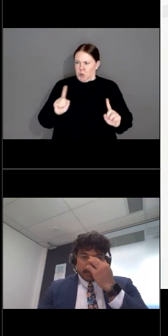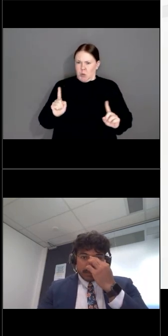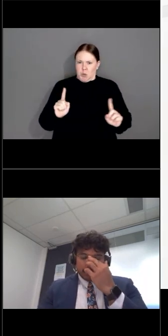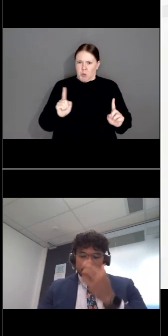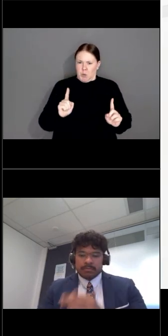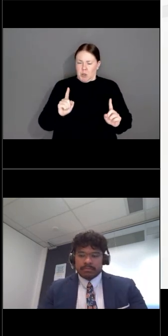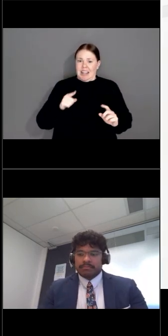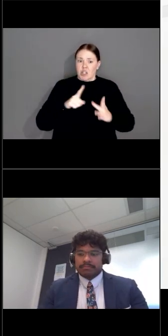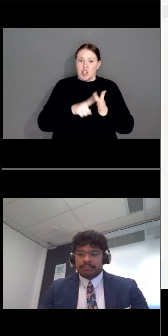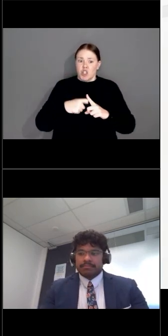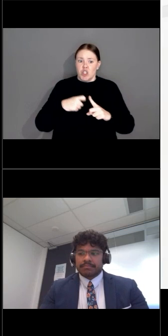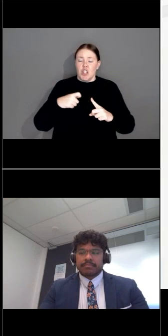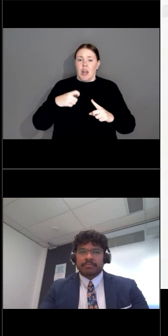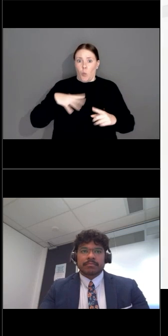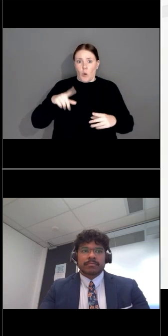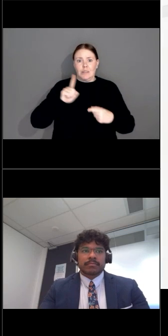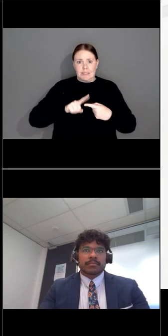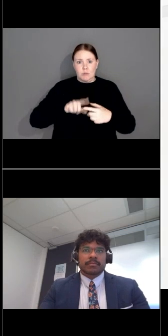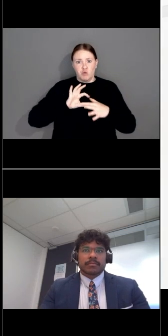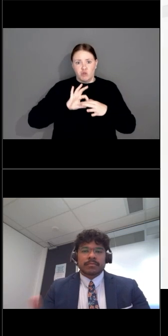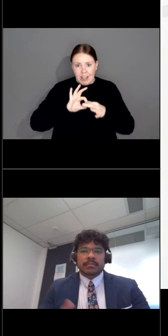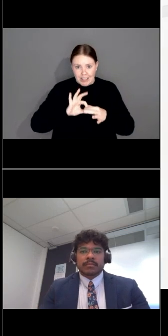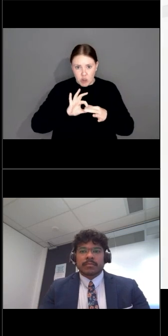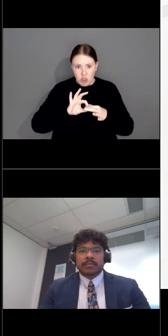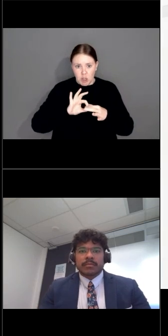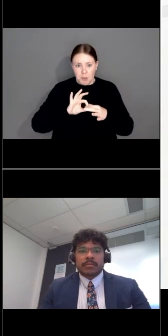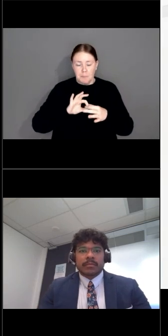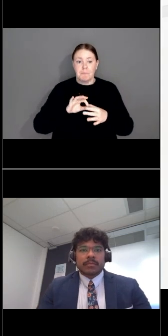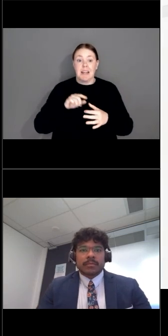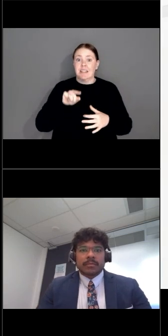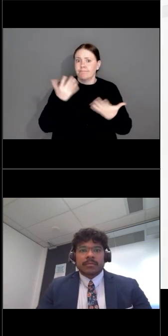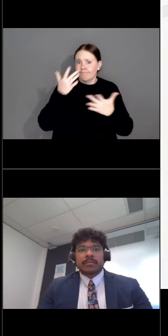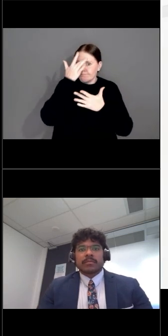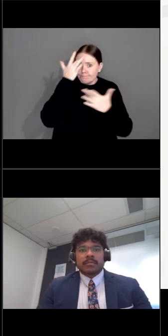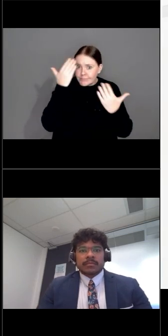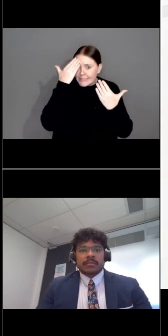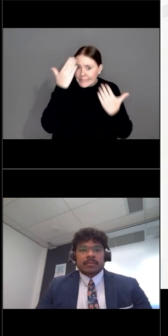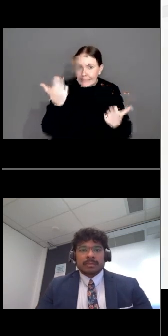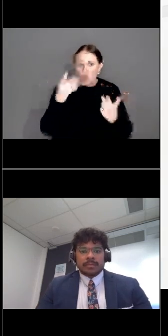he didn't know that Jill had launched this so he was very confused and in the scenario I explained